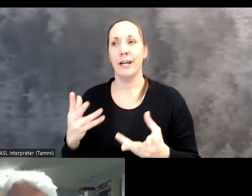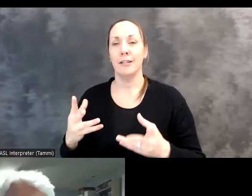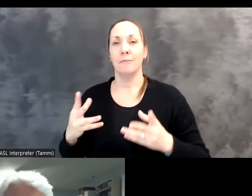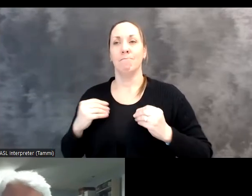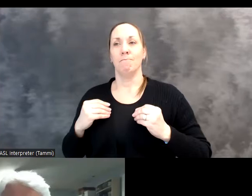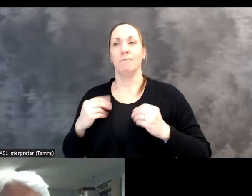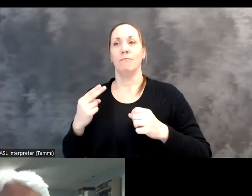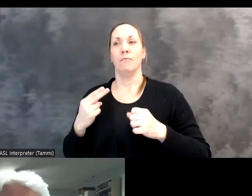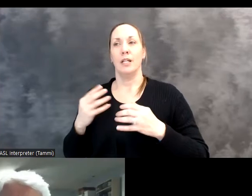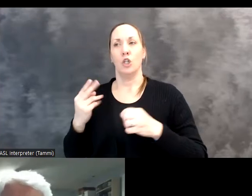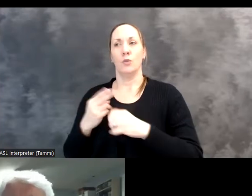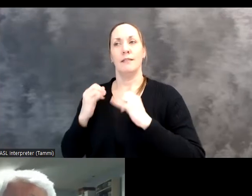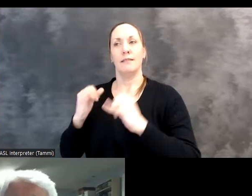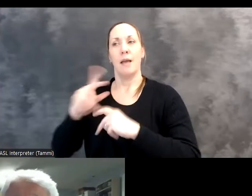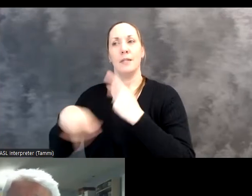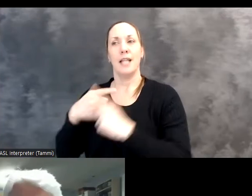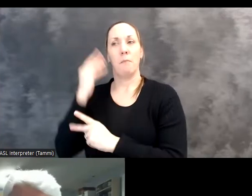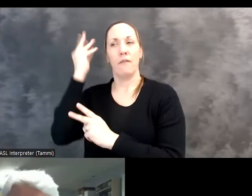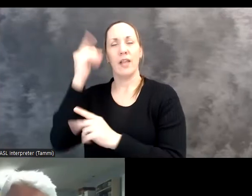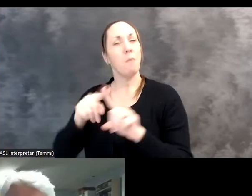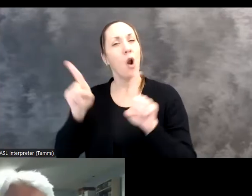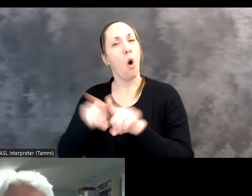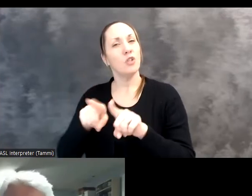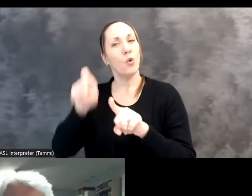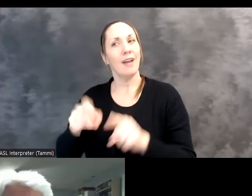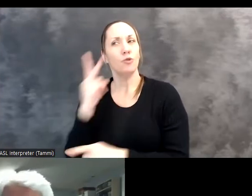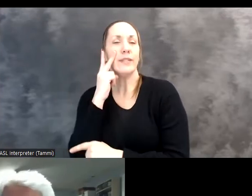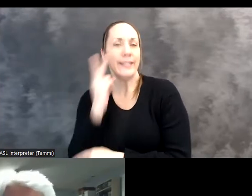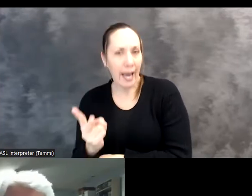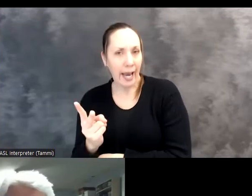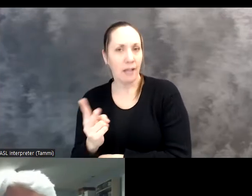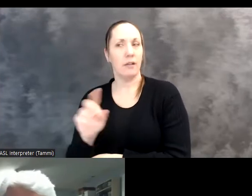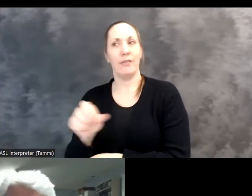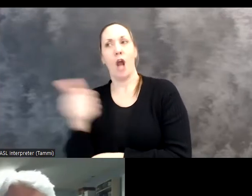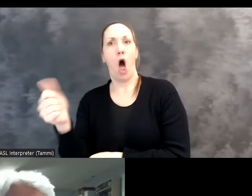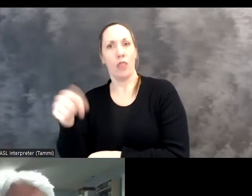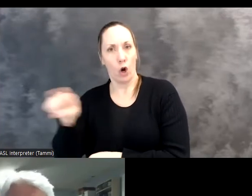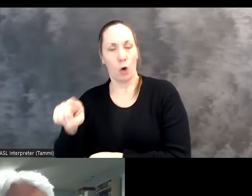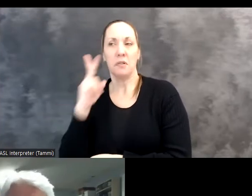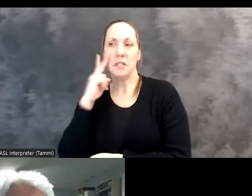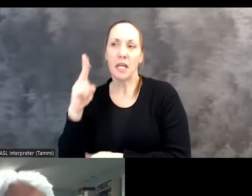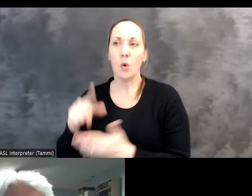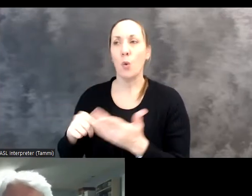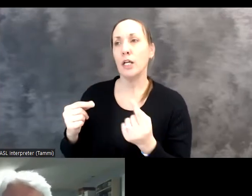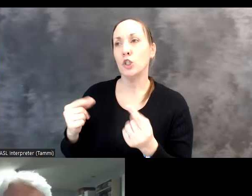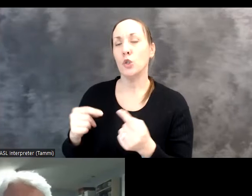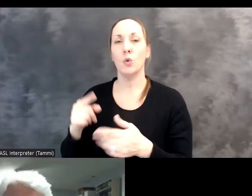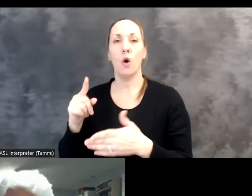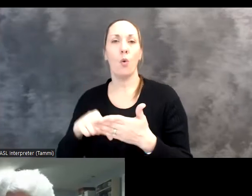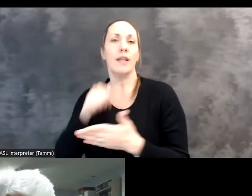thinks about things. Not just wanting to adopt that, becoming the same type of thinking, you actually have it be